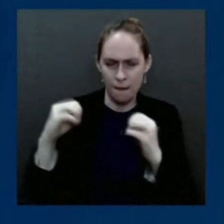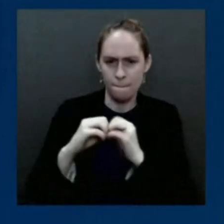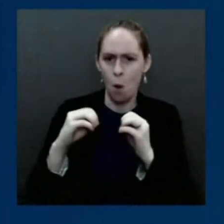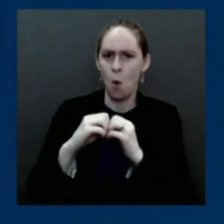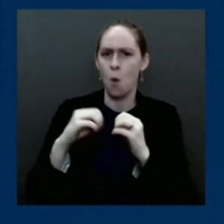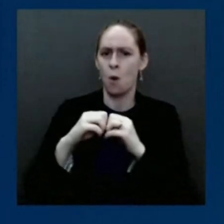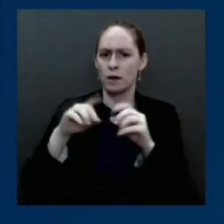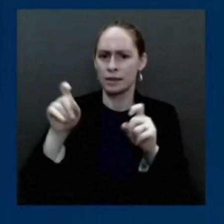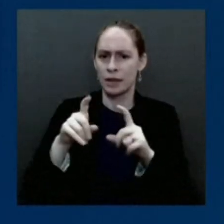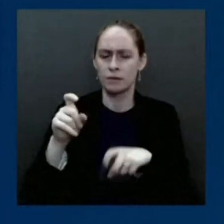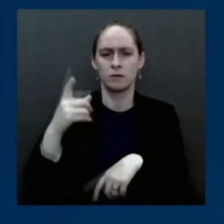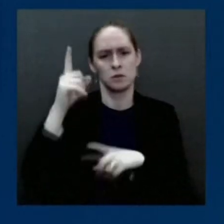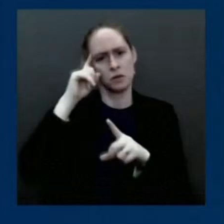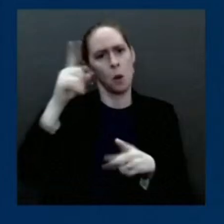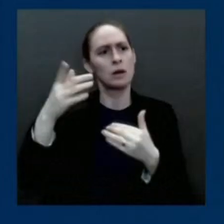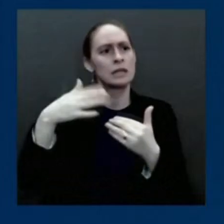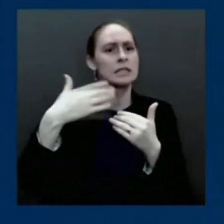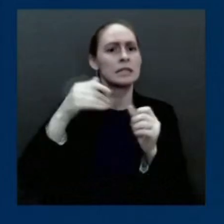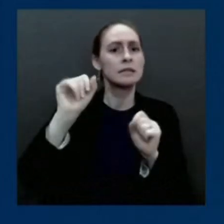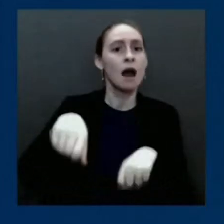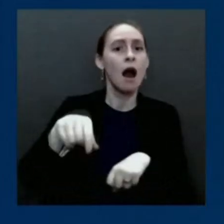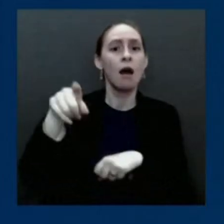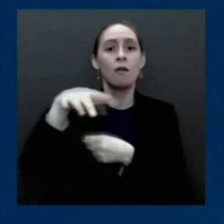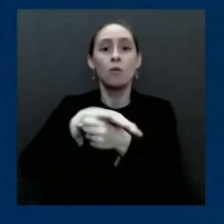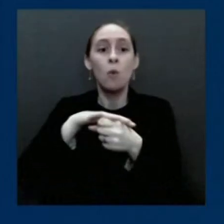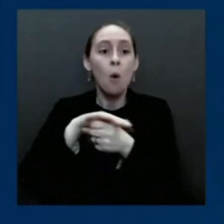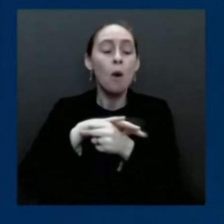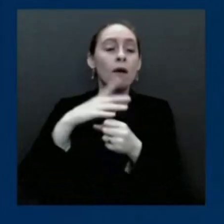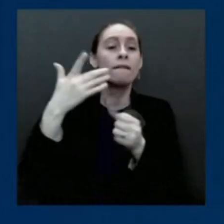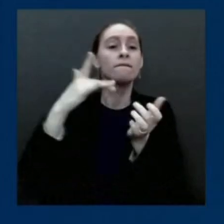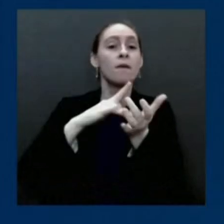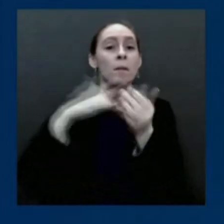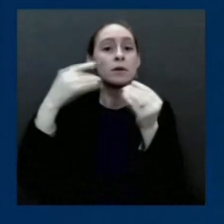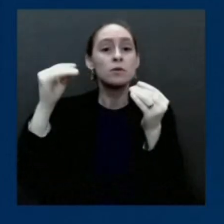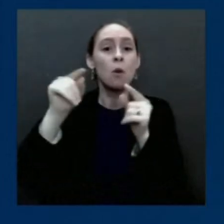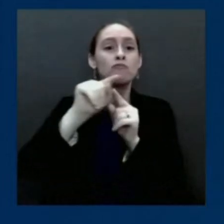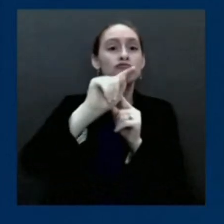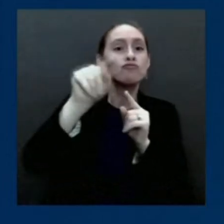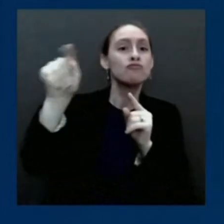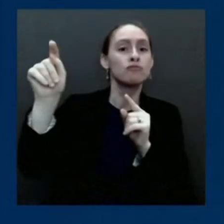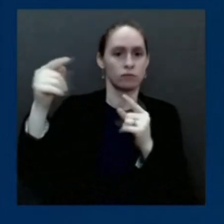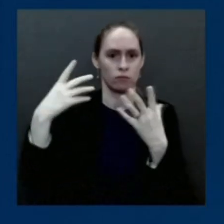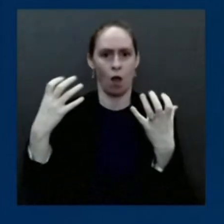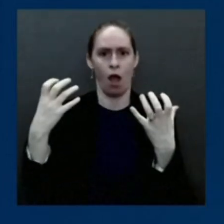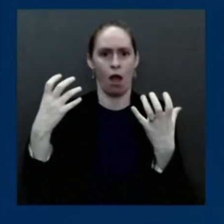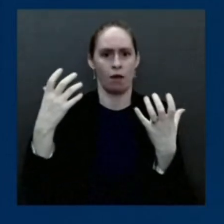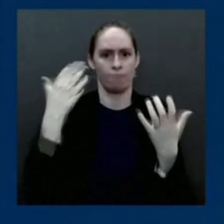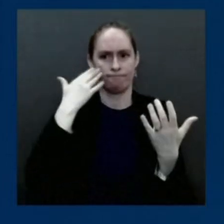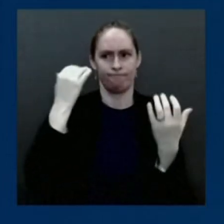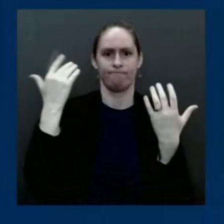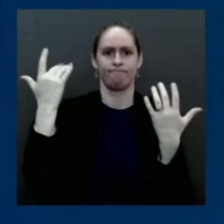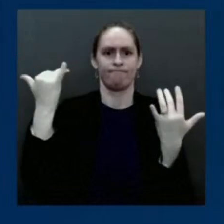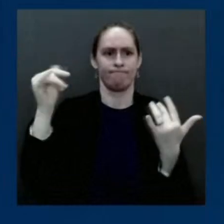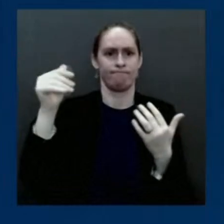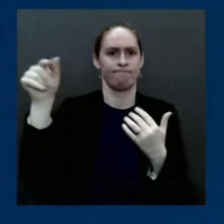QUESTION THERE. THERE ARE TESTS AVAILABLE AT MANY WEBSITES AND LOCAL PHARMACIES.